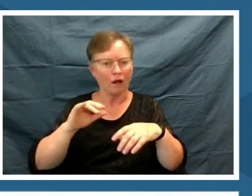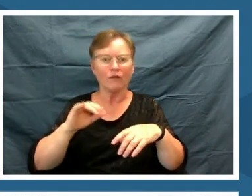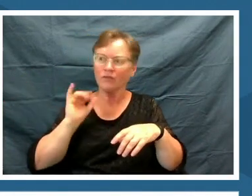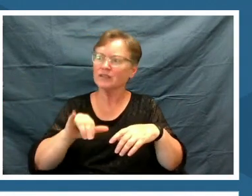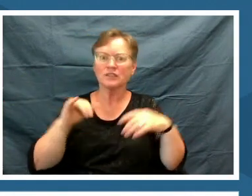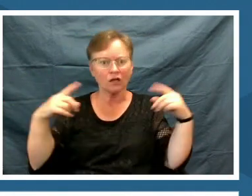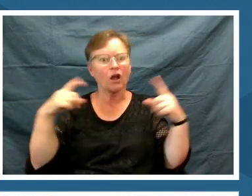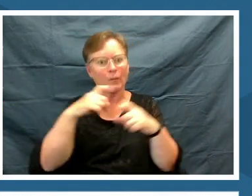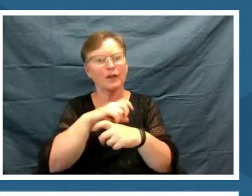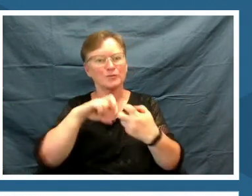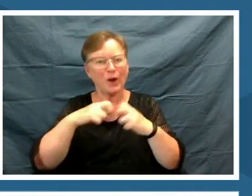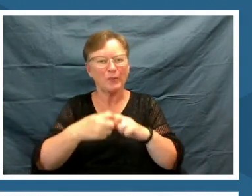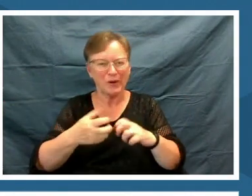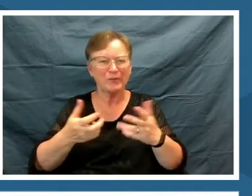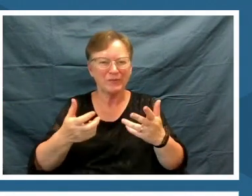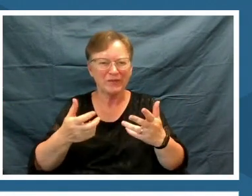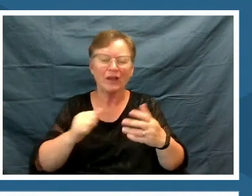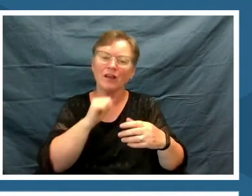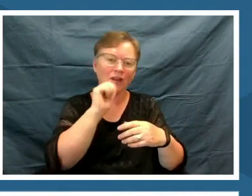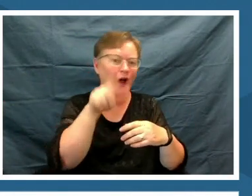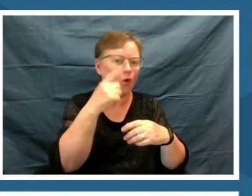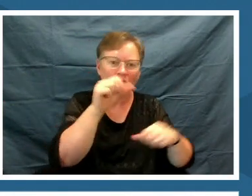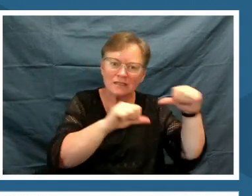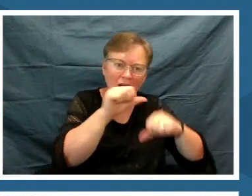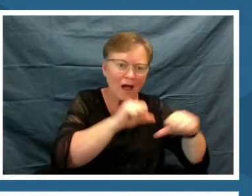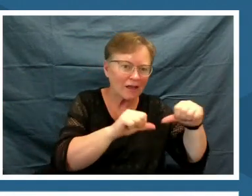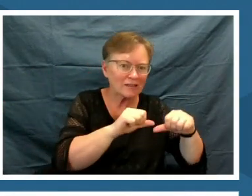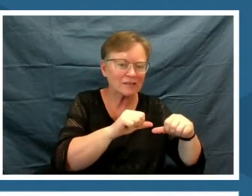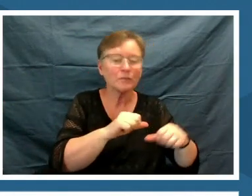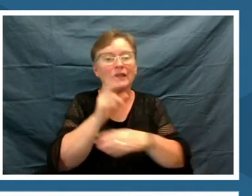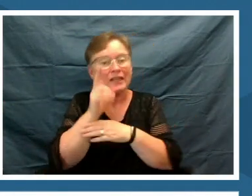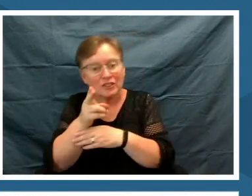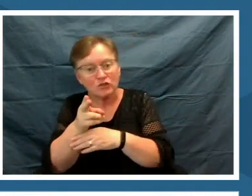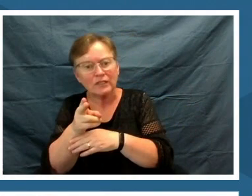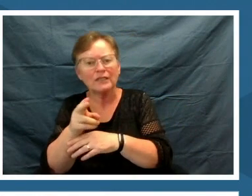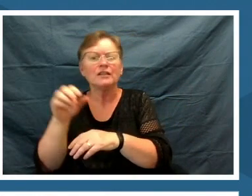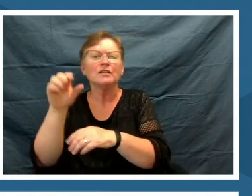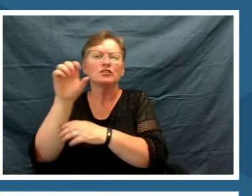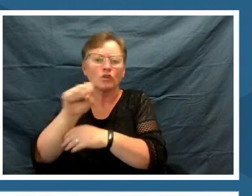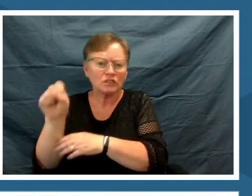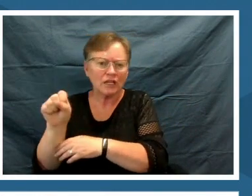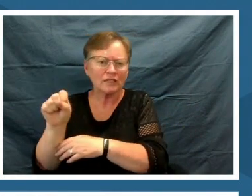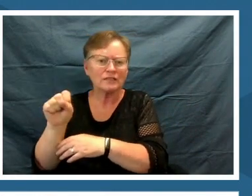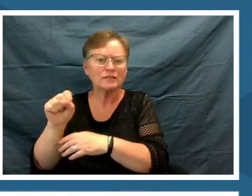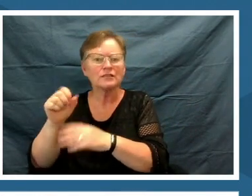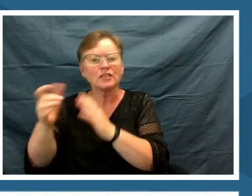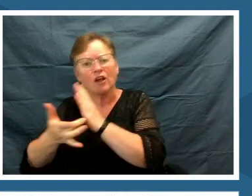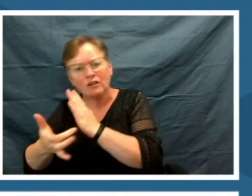science but also social studies and history and technology